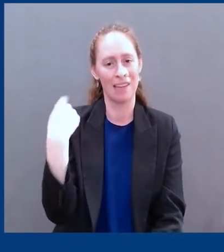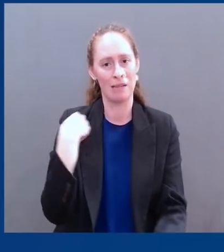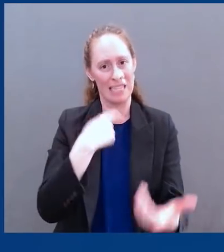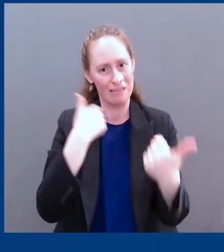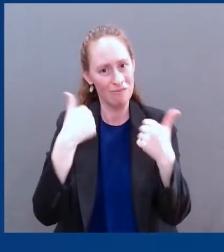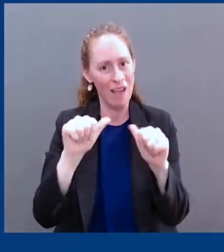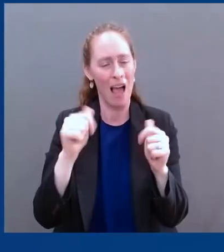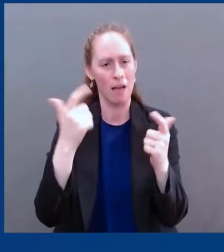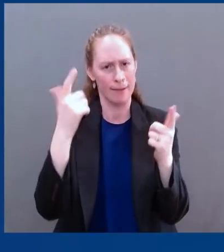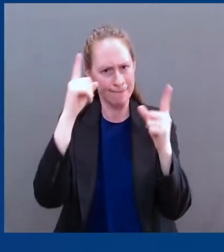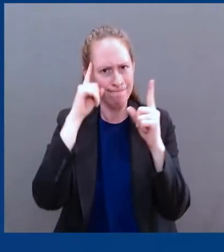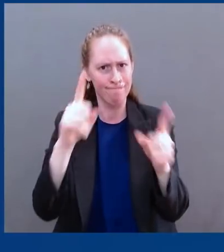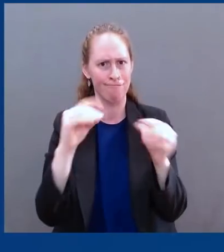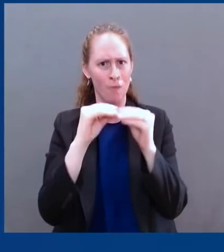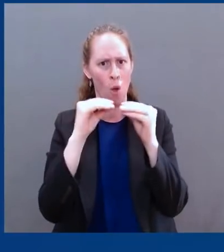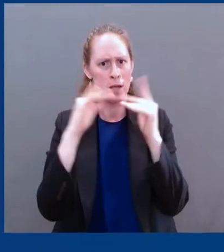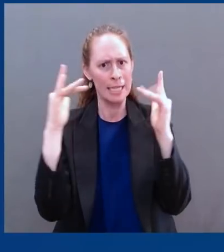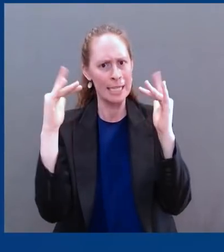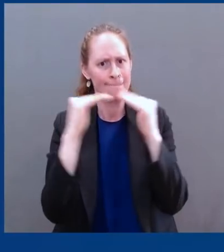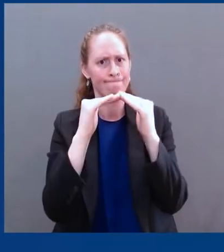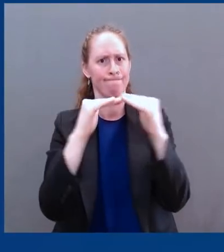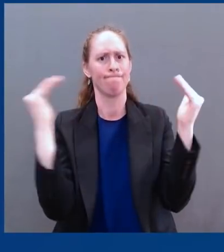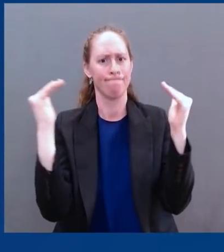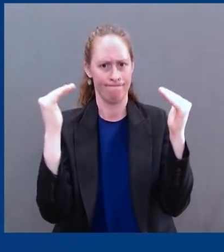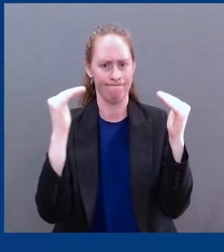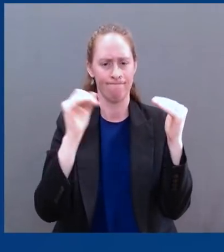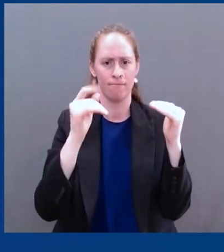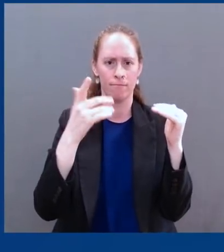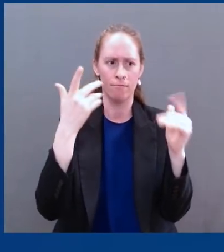and implementation of vaccines in minority communities --